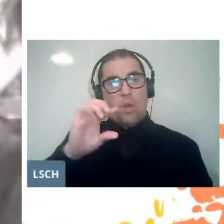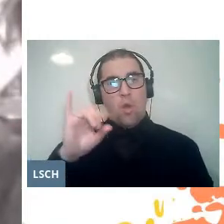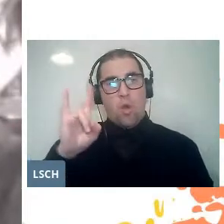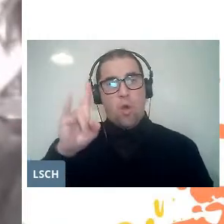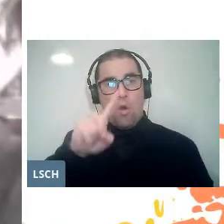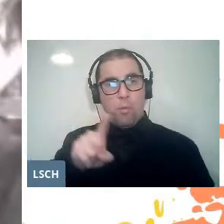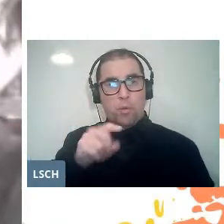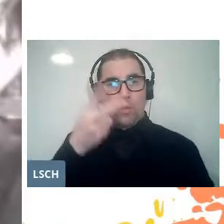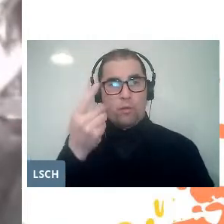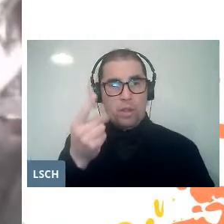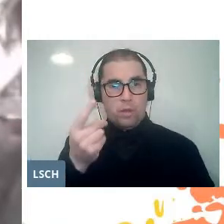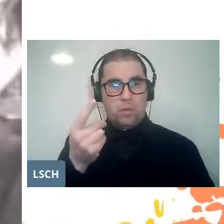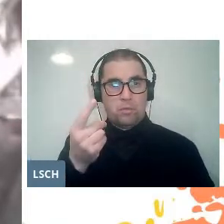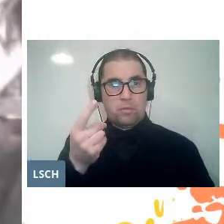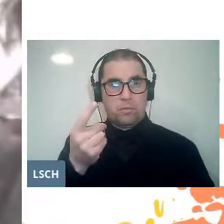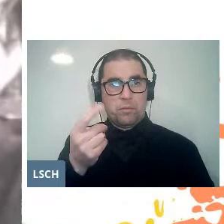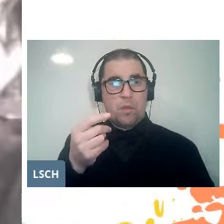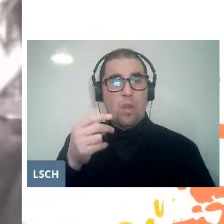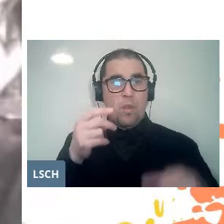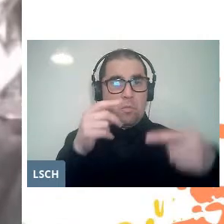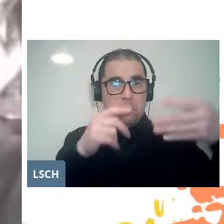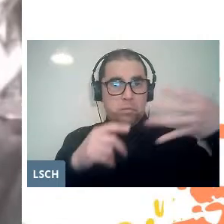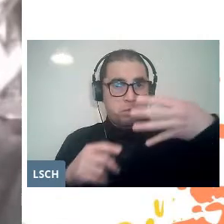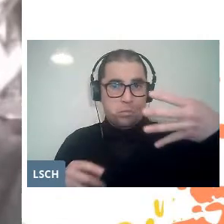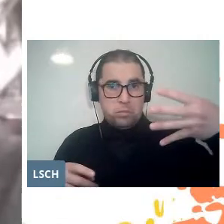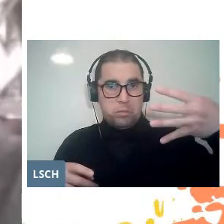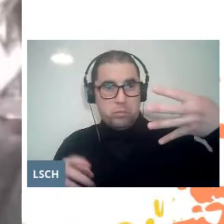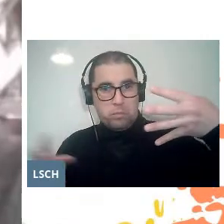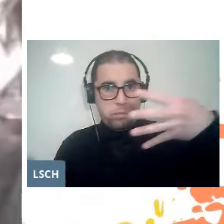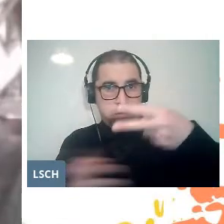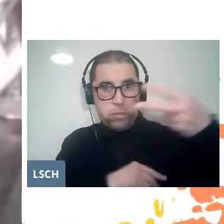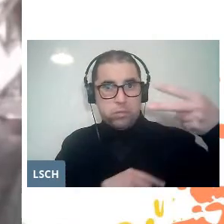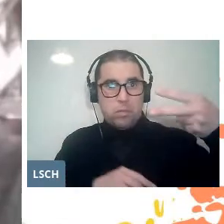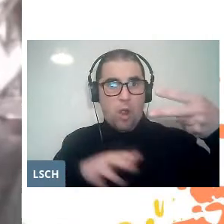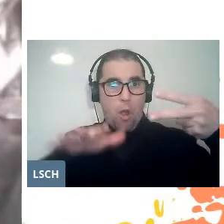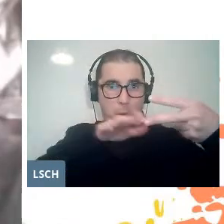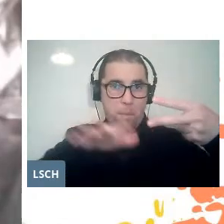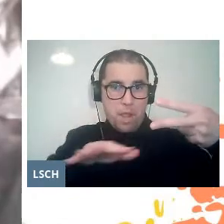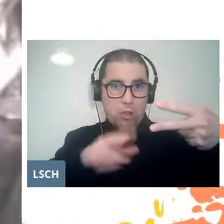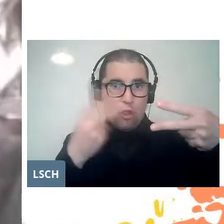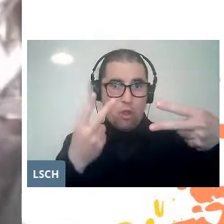which has two movements and a duration